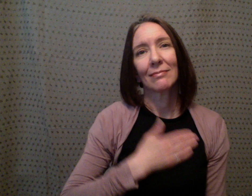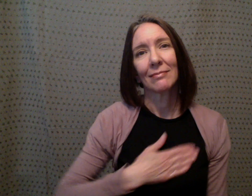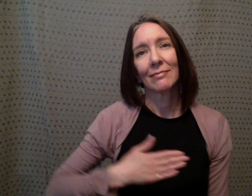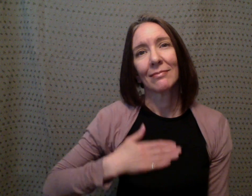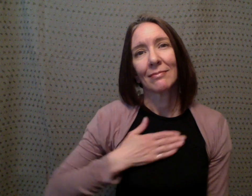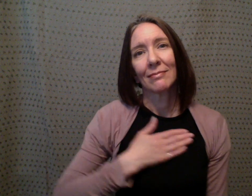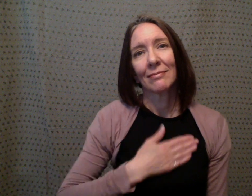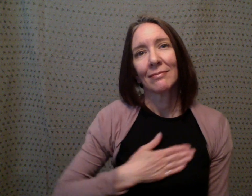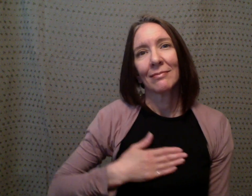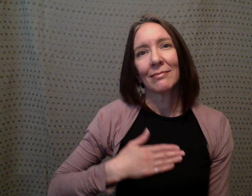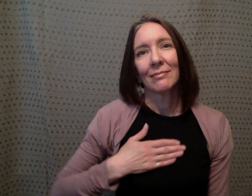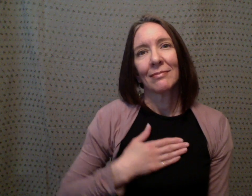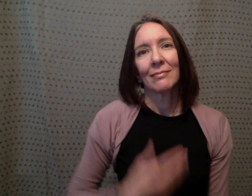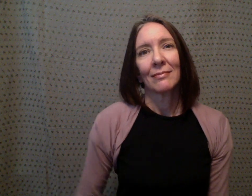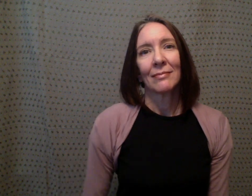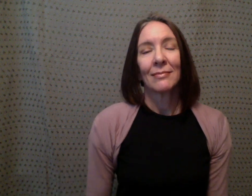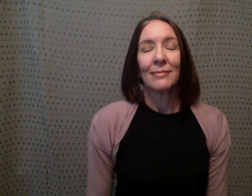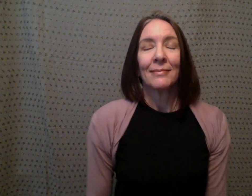please